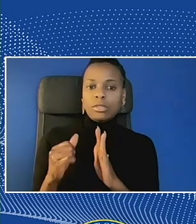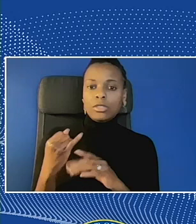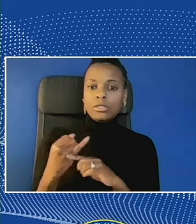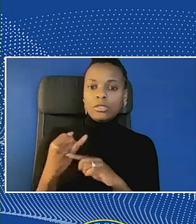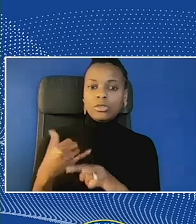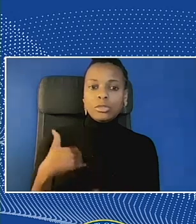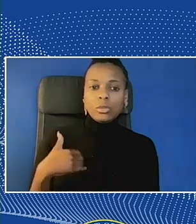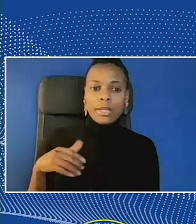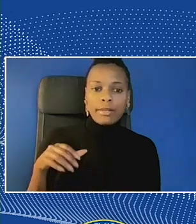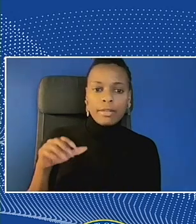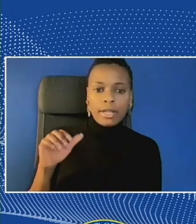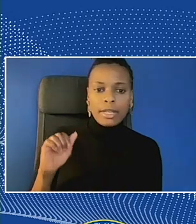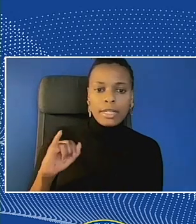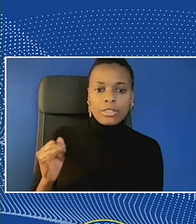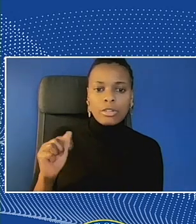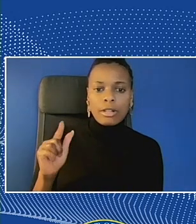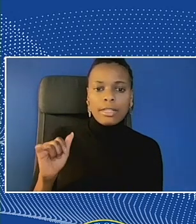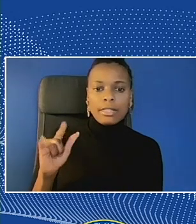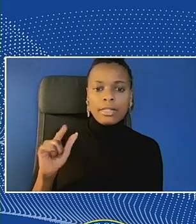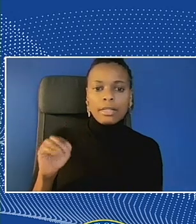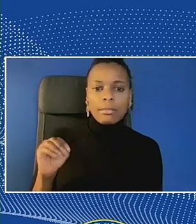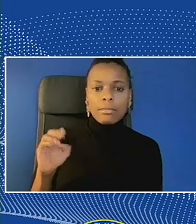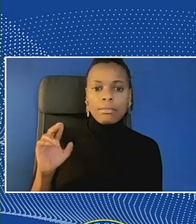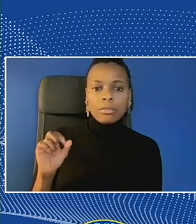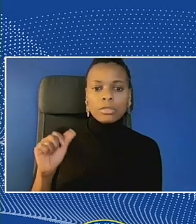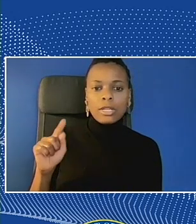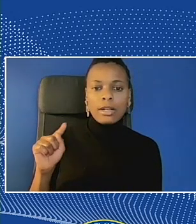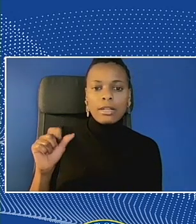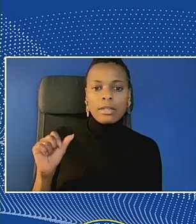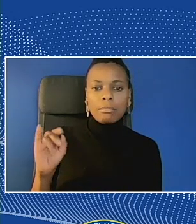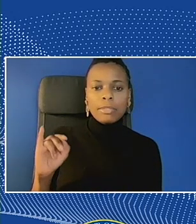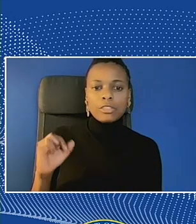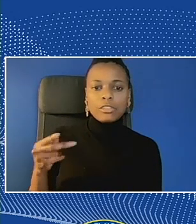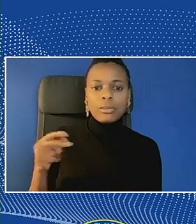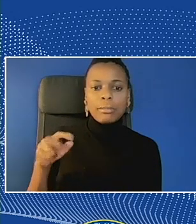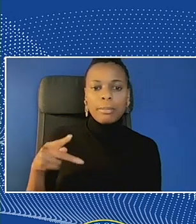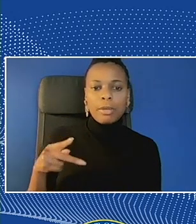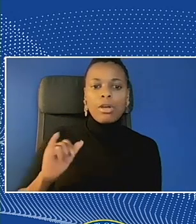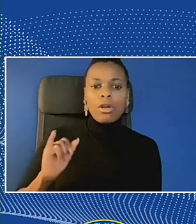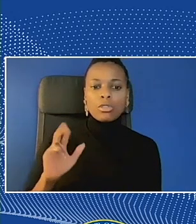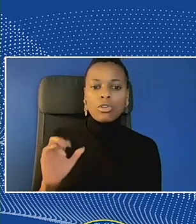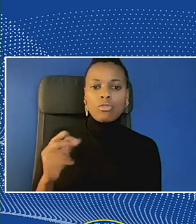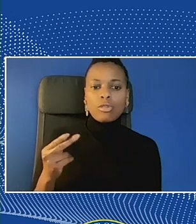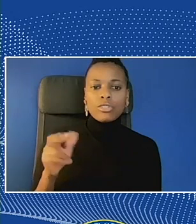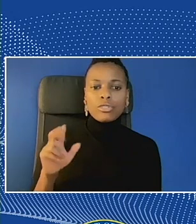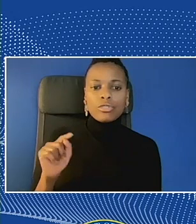Good morning. And Richard Haase. Good morning. Good morning, Richard. Representing